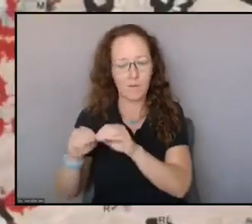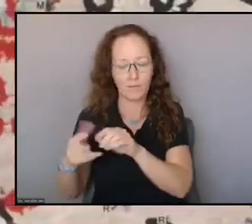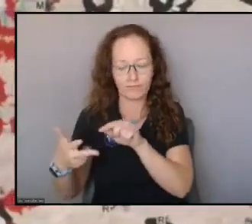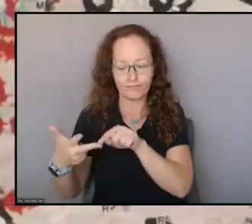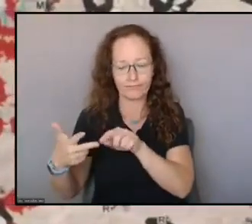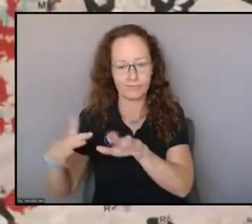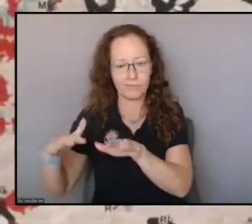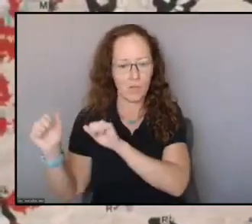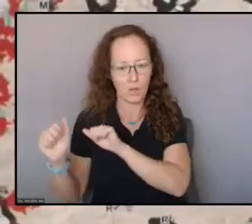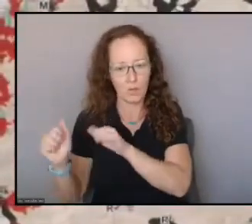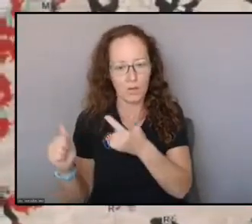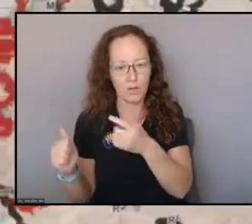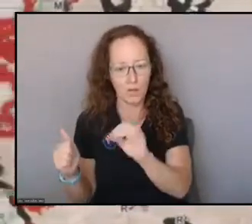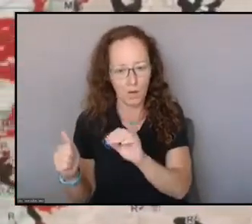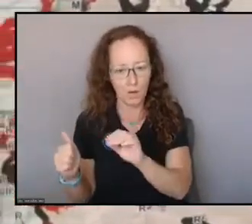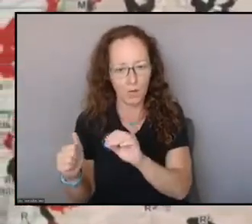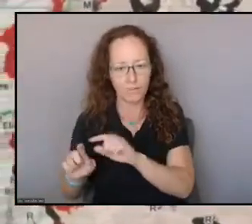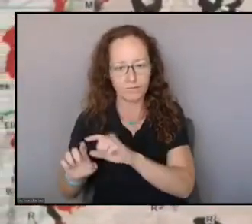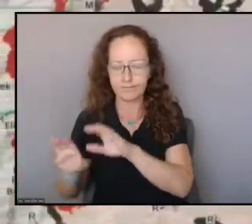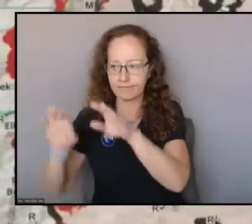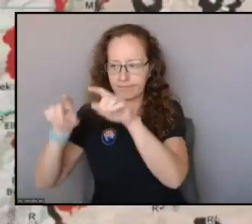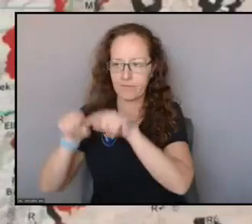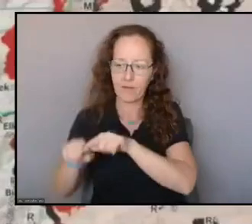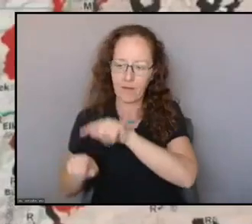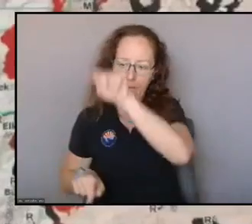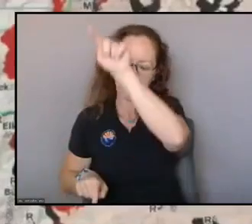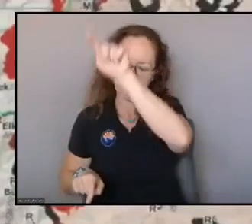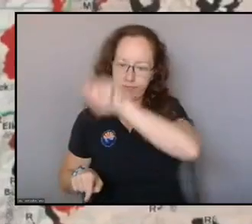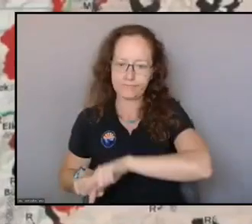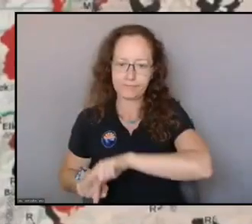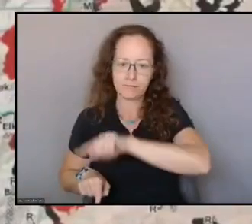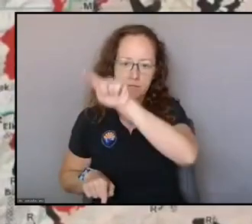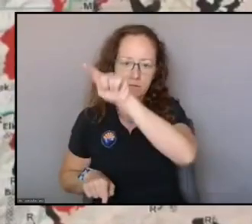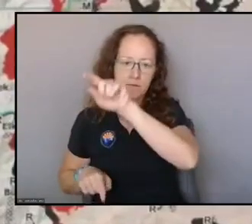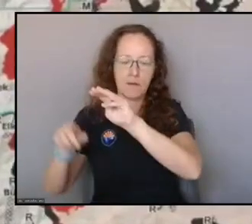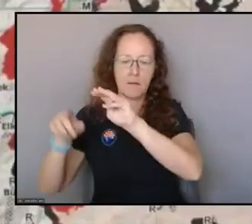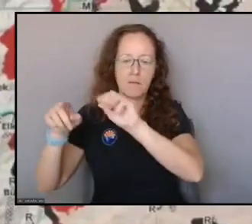MORE GO STATUS EVACUATIONS, BOTH IN UPPER PECOS CANYON,